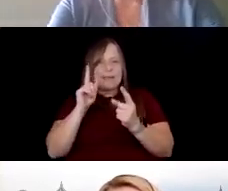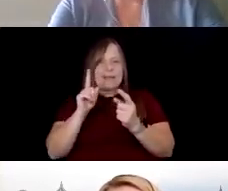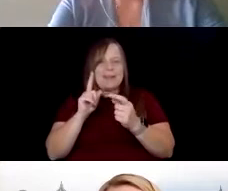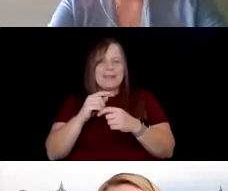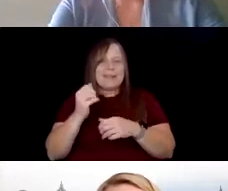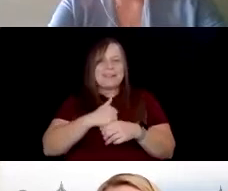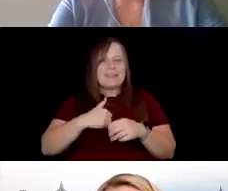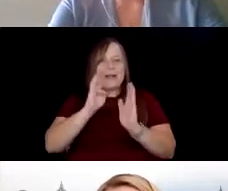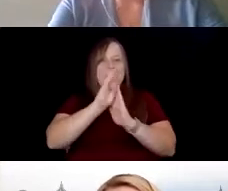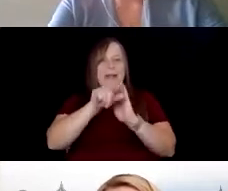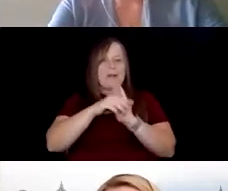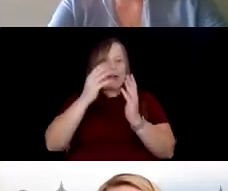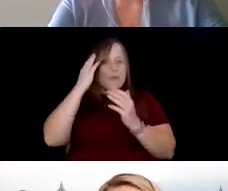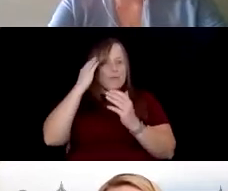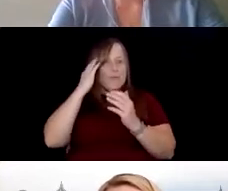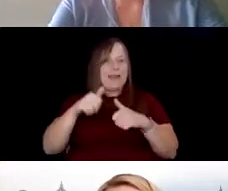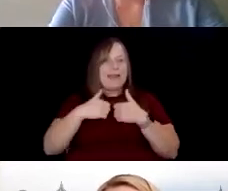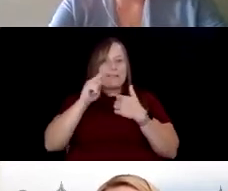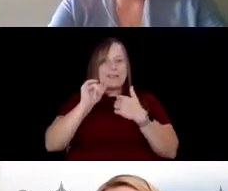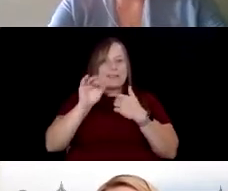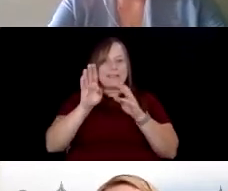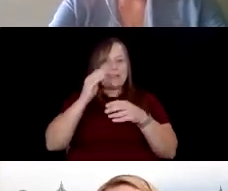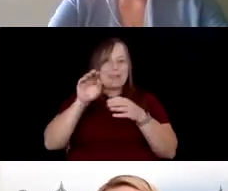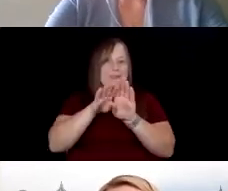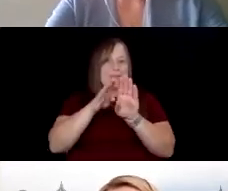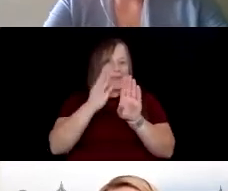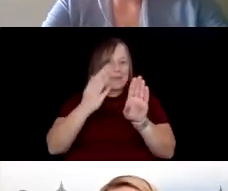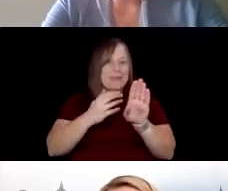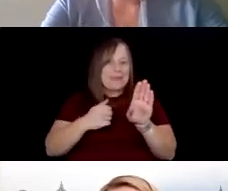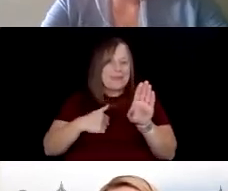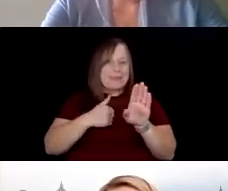I am Brooklyn-based, and everything is very loud, despite my best efforts.